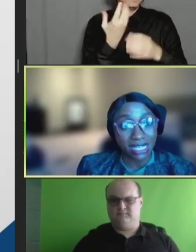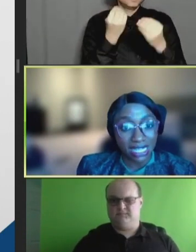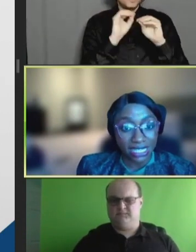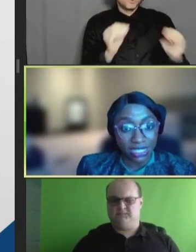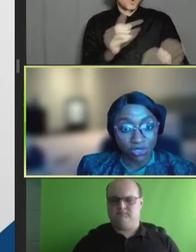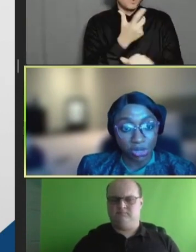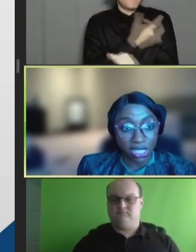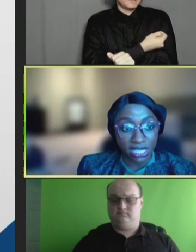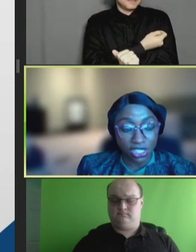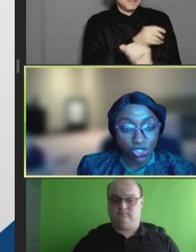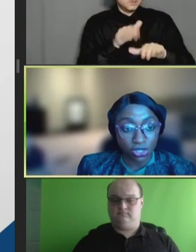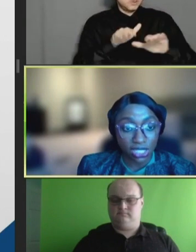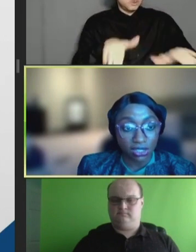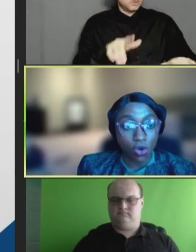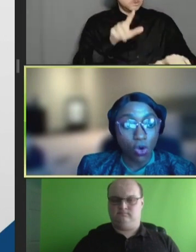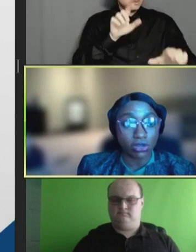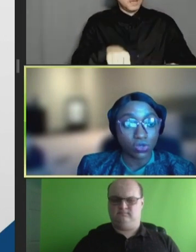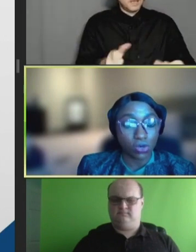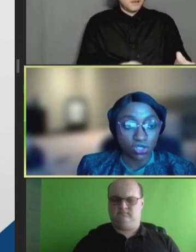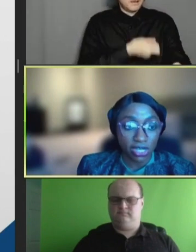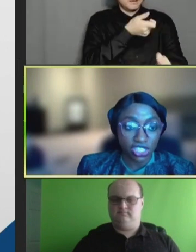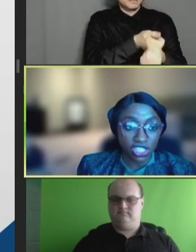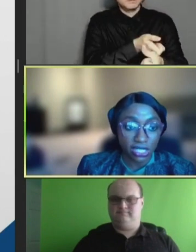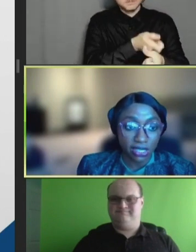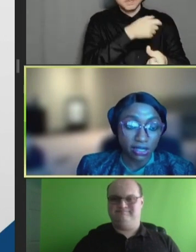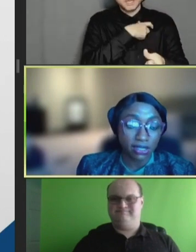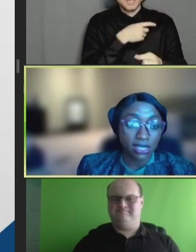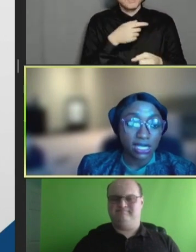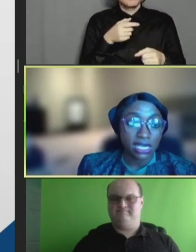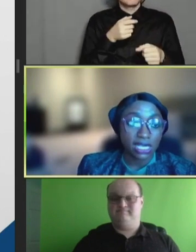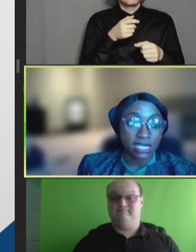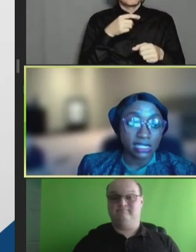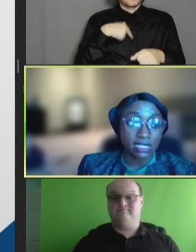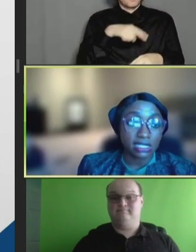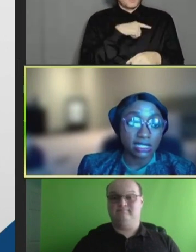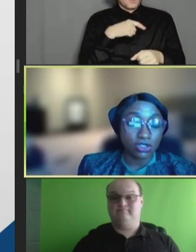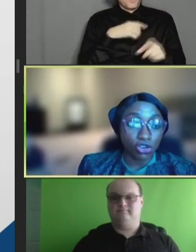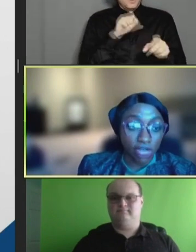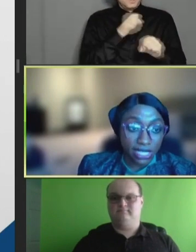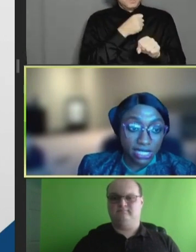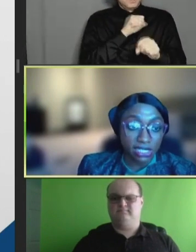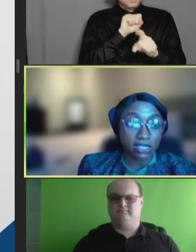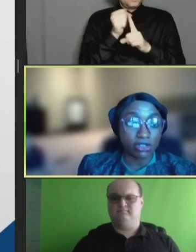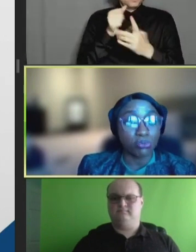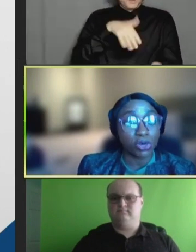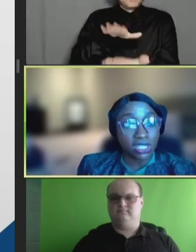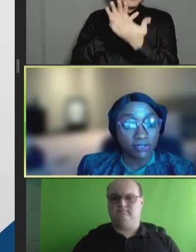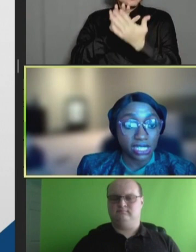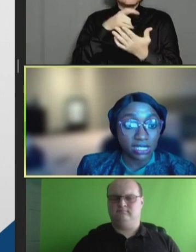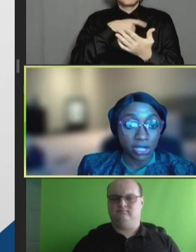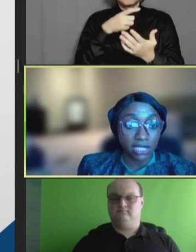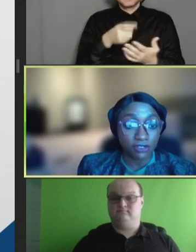backsliding of immunization. And core to our strategy here is creating a robust evidence-based